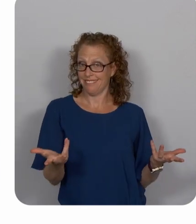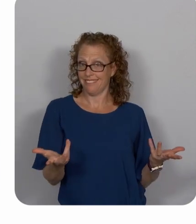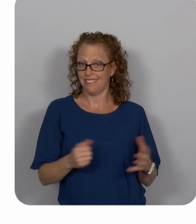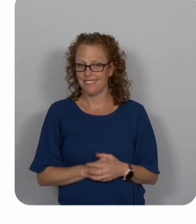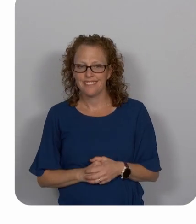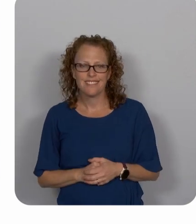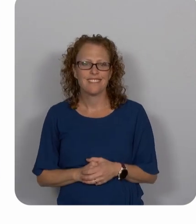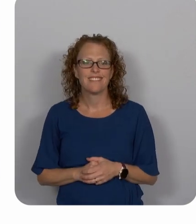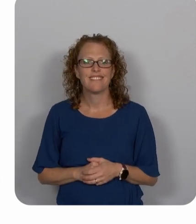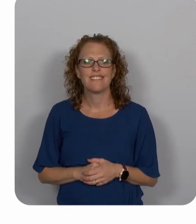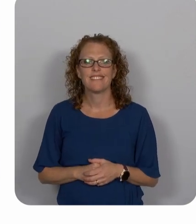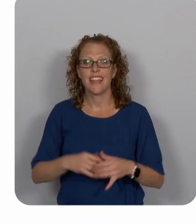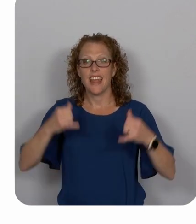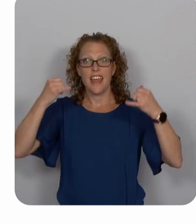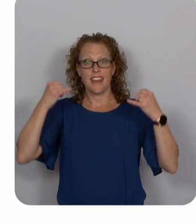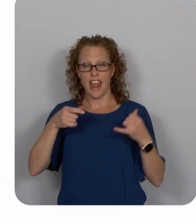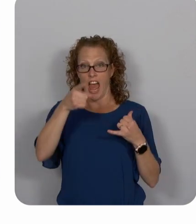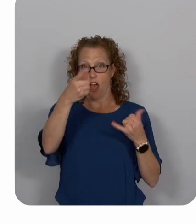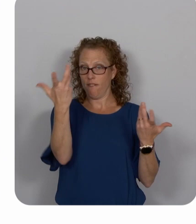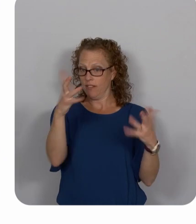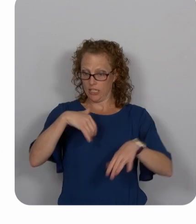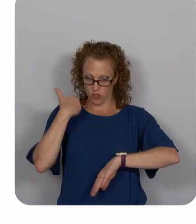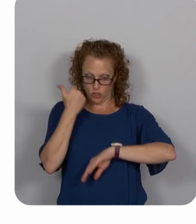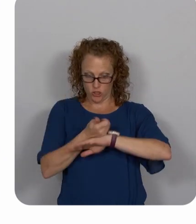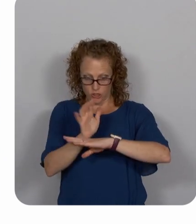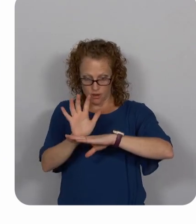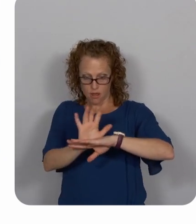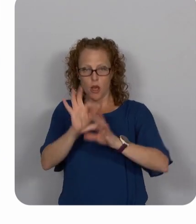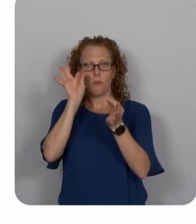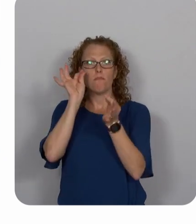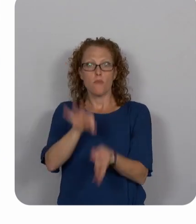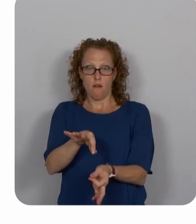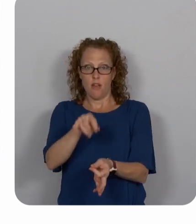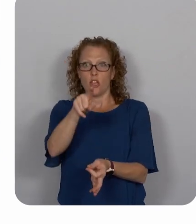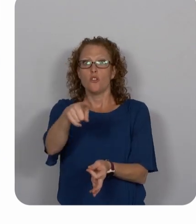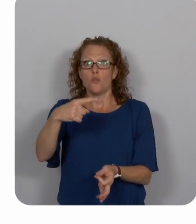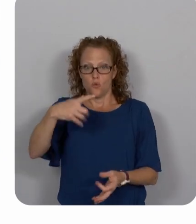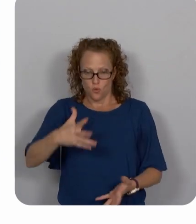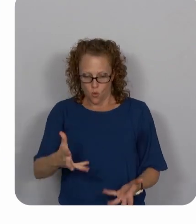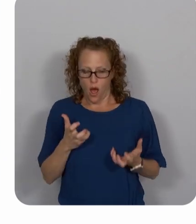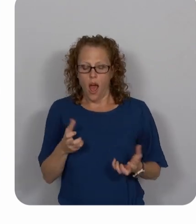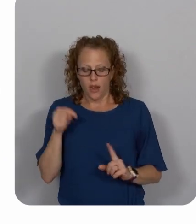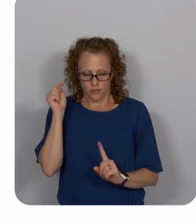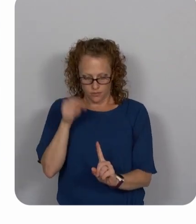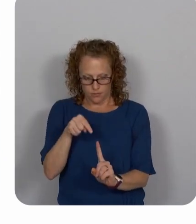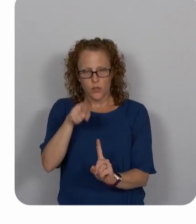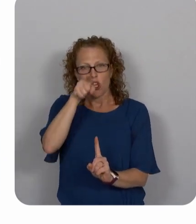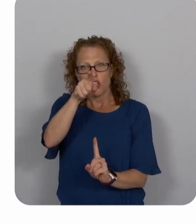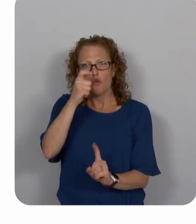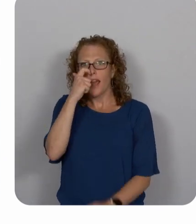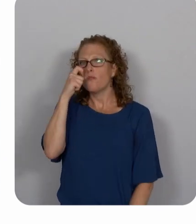So once you have your animation configured exactly as you want it, you’ll be able to preview it in Studio, as you can see.